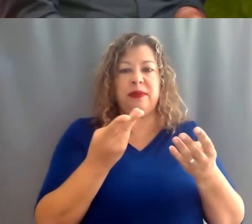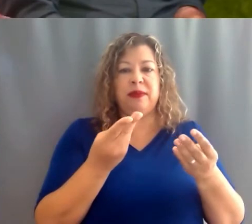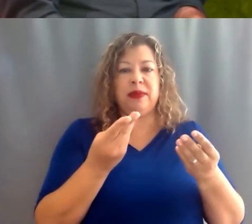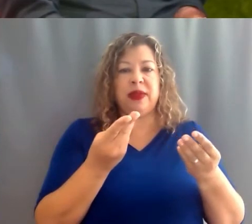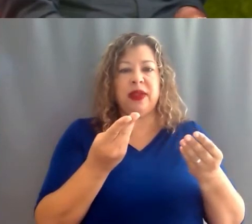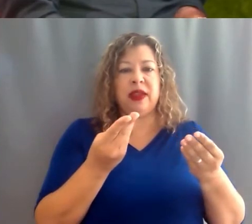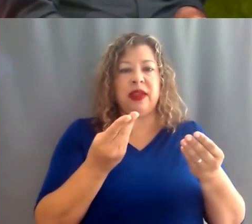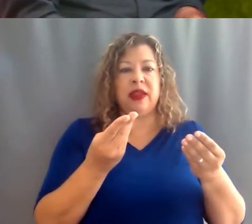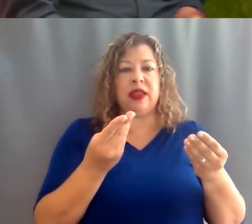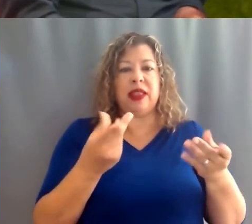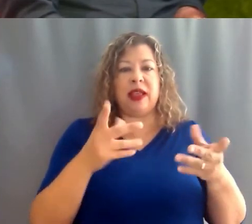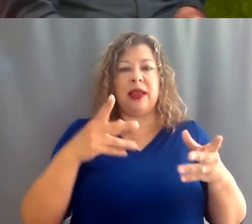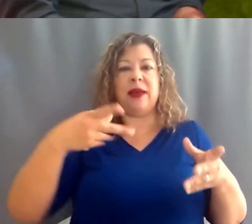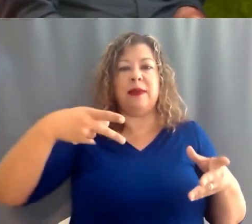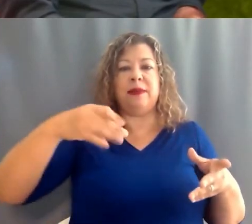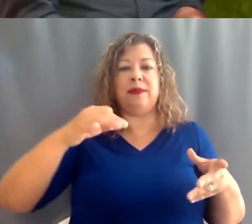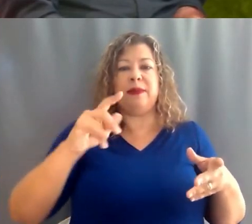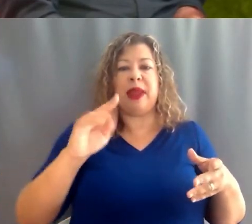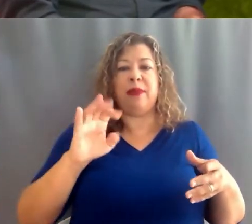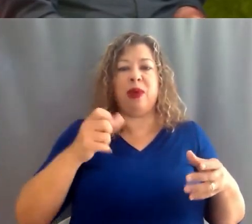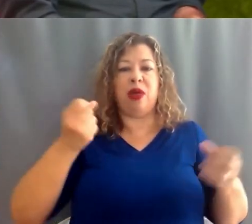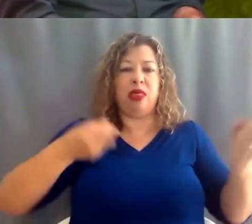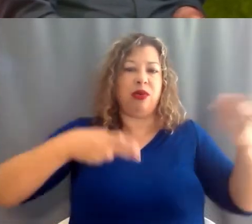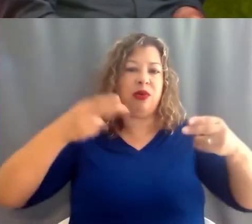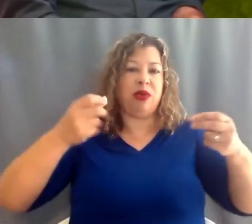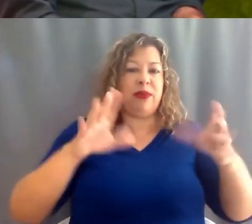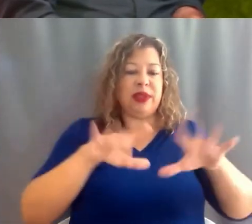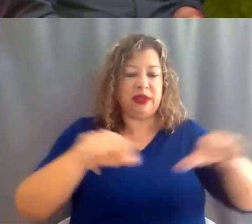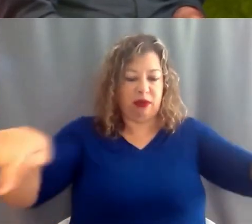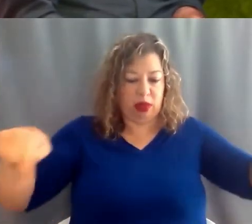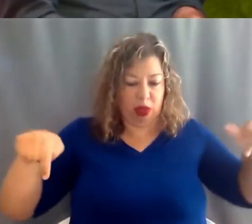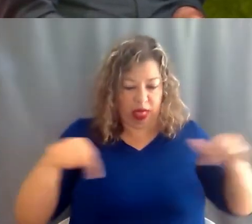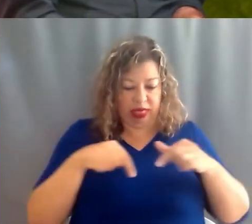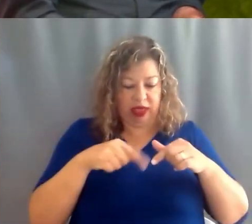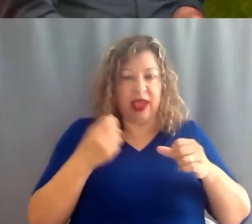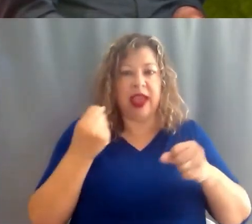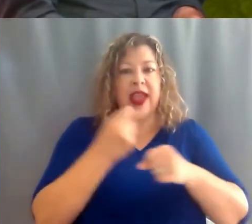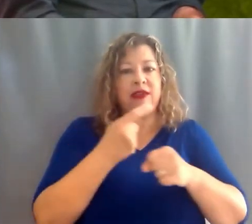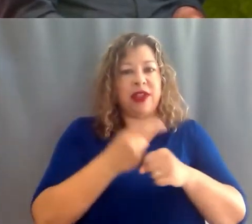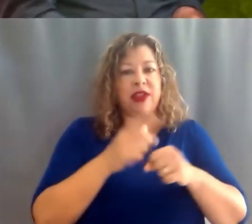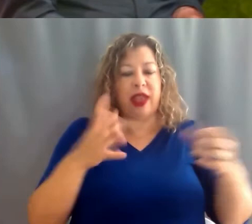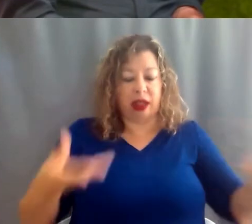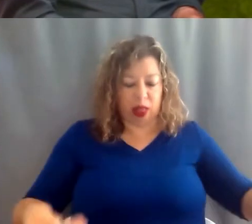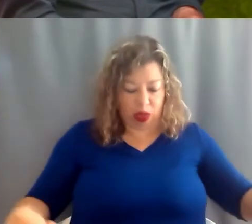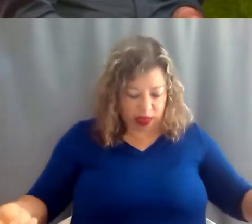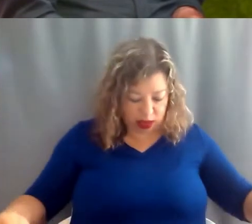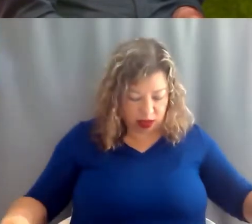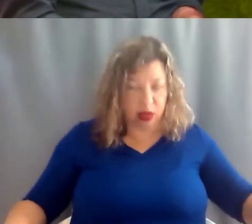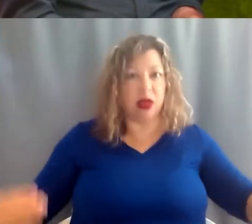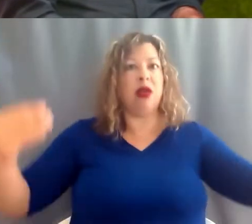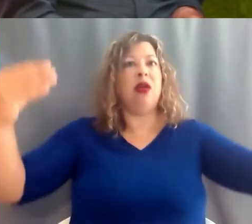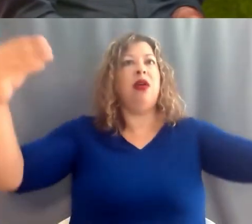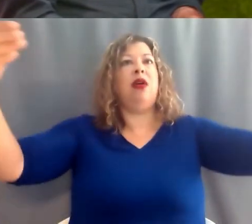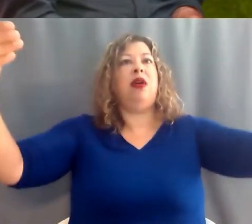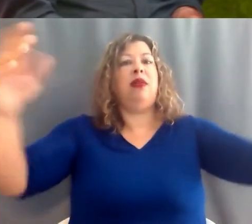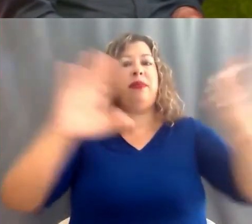There's a piece of cloth that collects all the paint on my floor and every year that becomes an artwork.